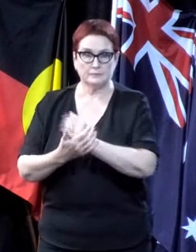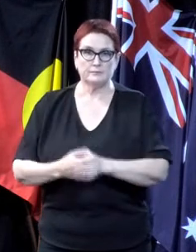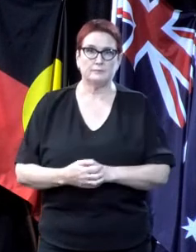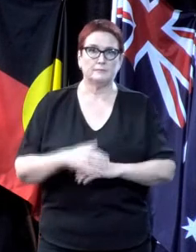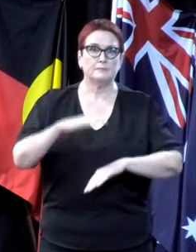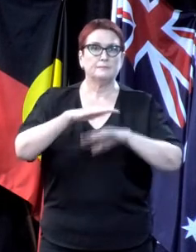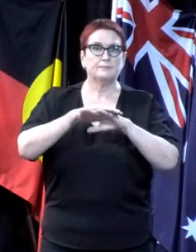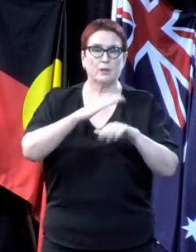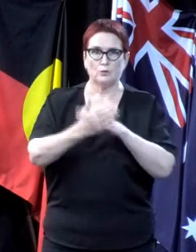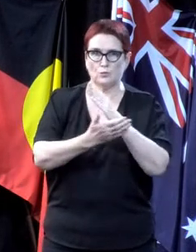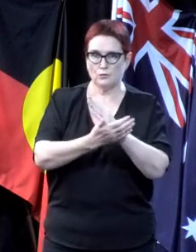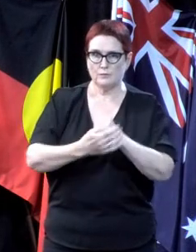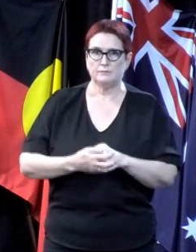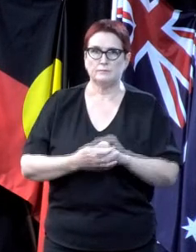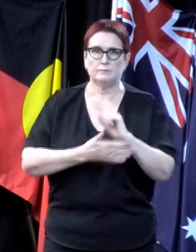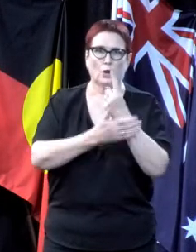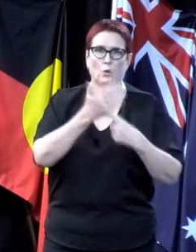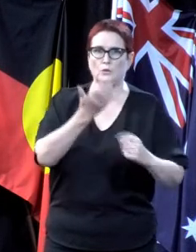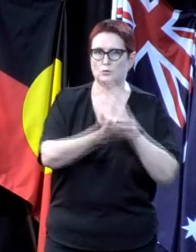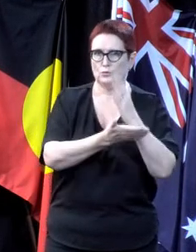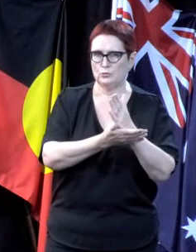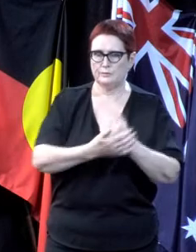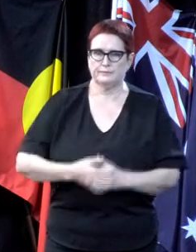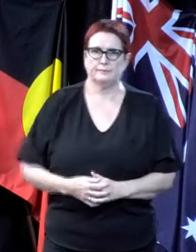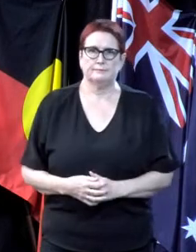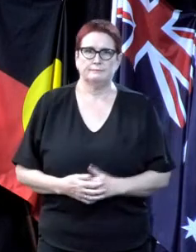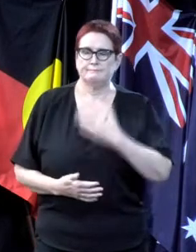And nothing but the truth. MS PRICHARD: And nothing but the truth. Thank you very much. Please sit down.